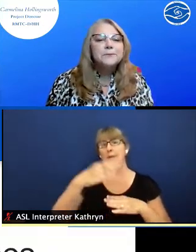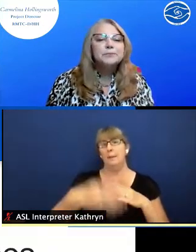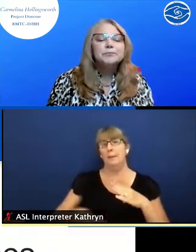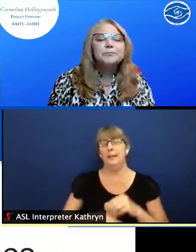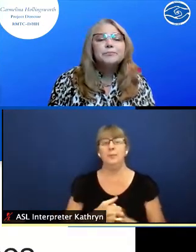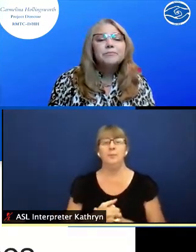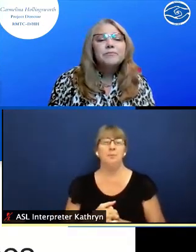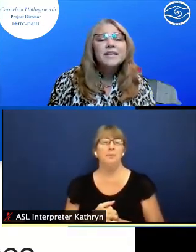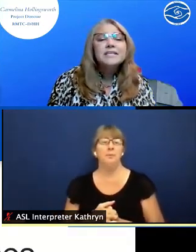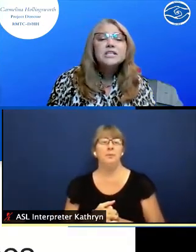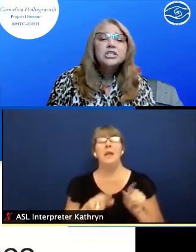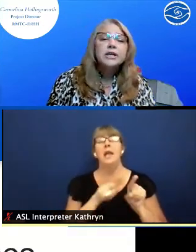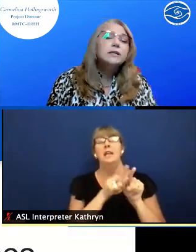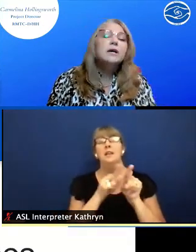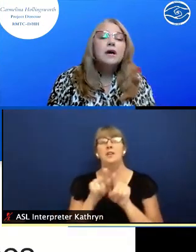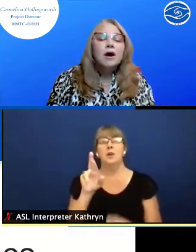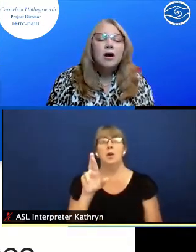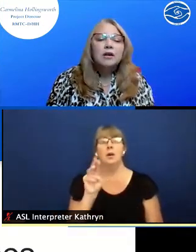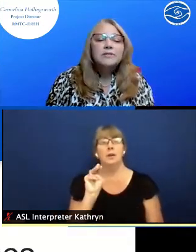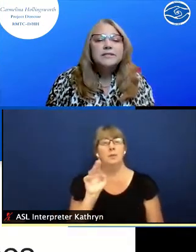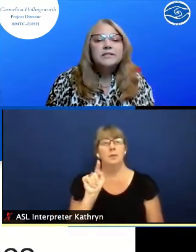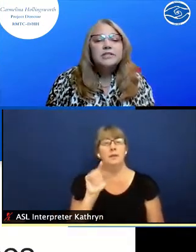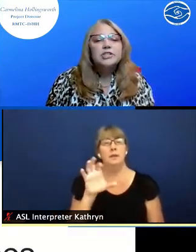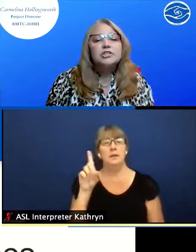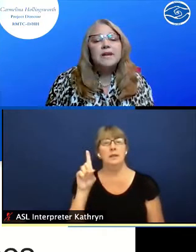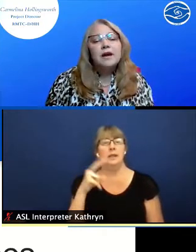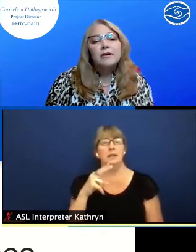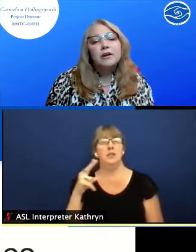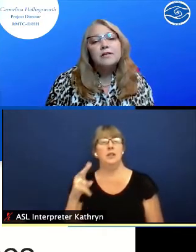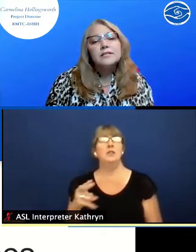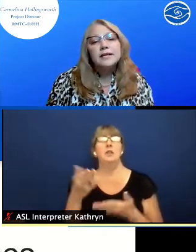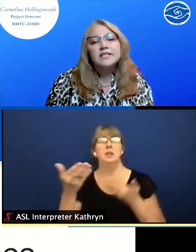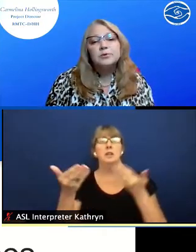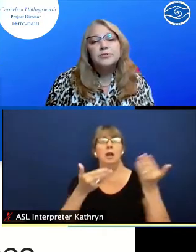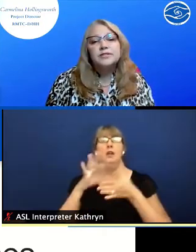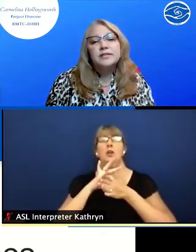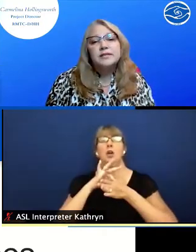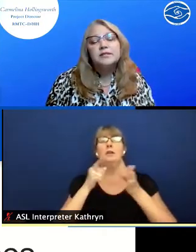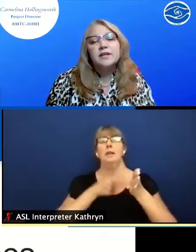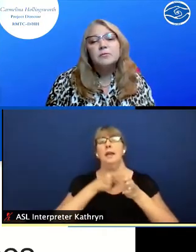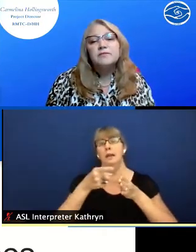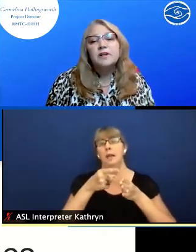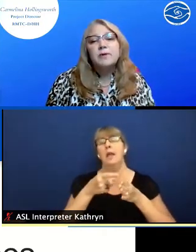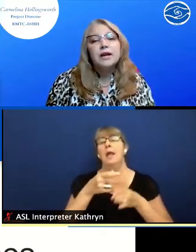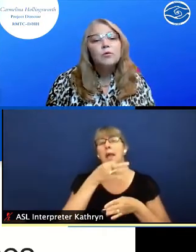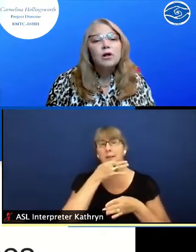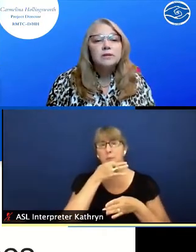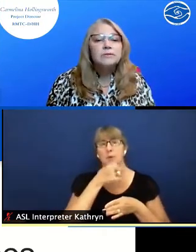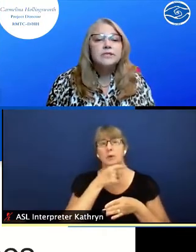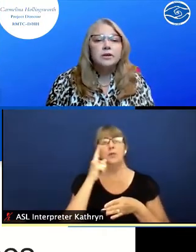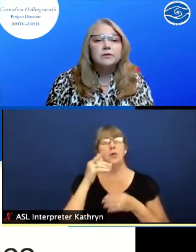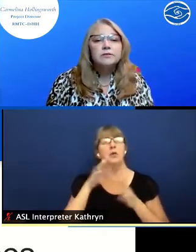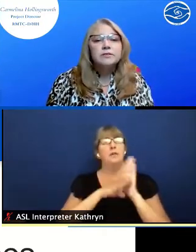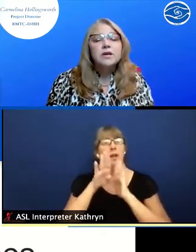In addition, RMTC-D/HH may hire content experts as needed to help develop high quality materials.